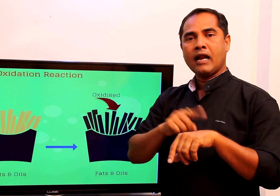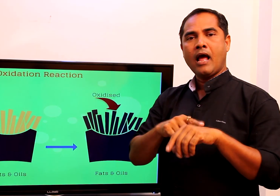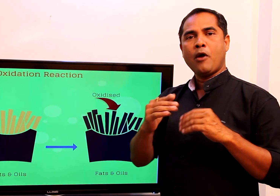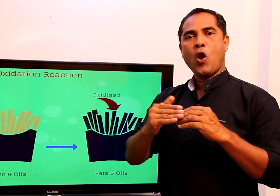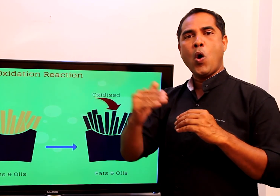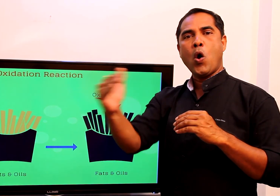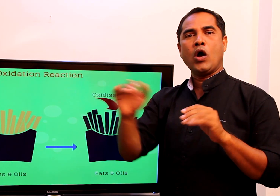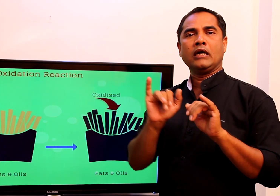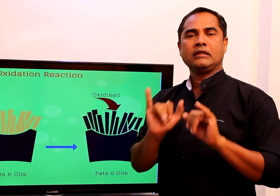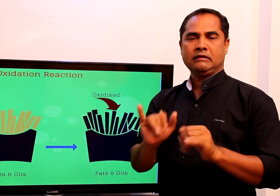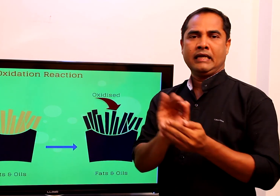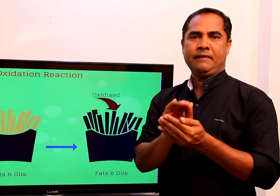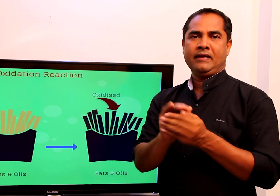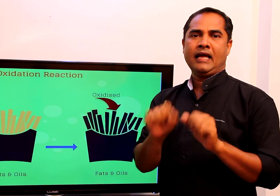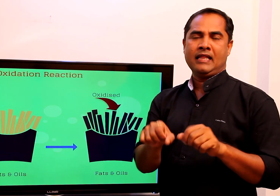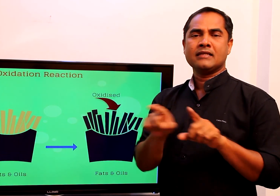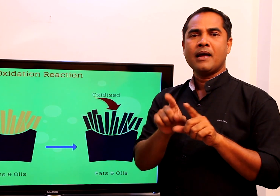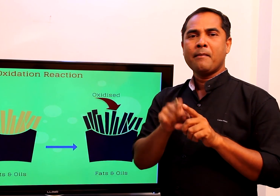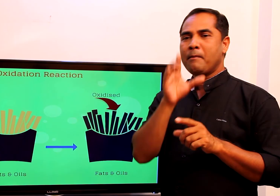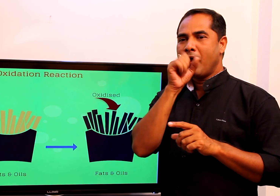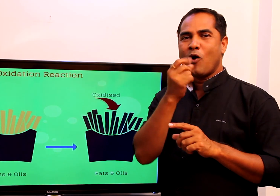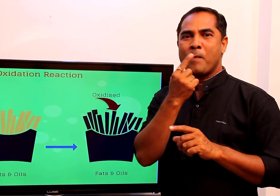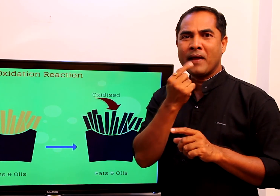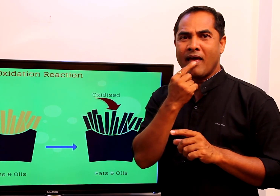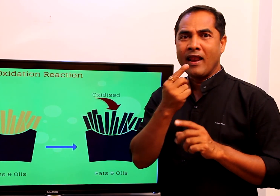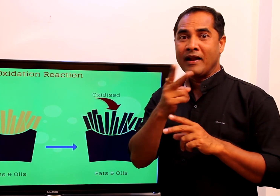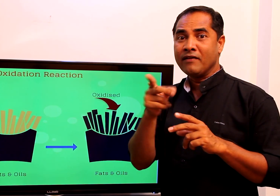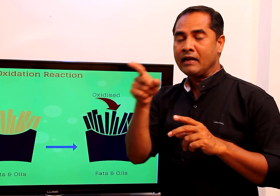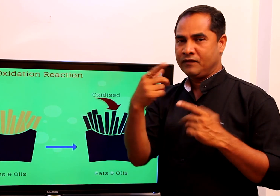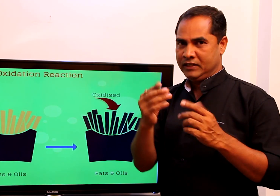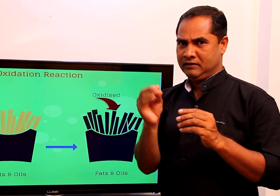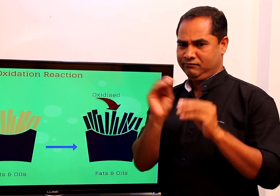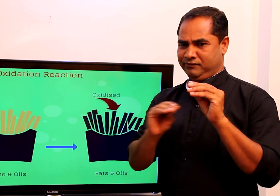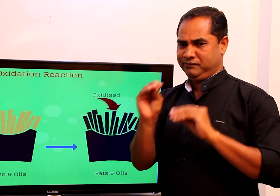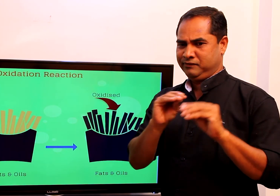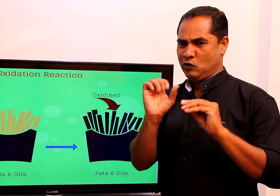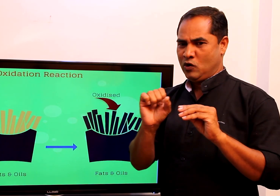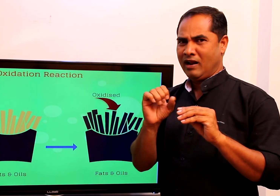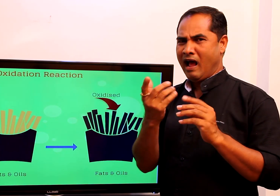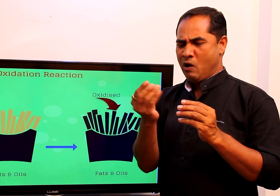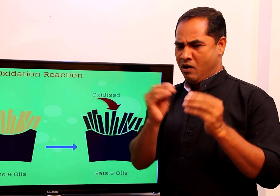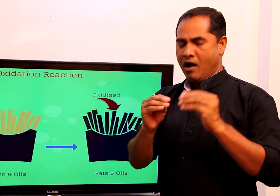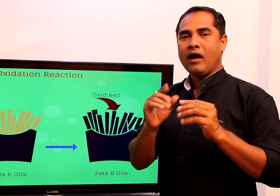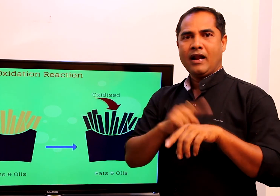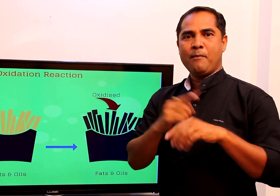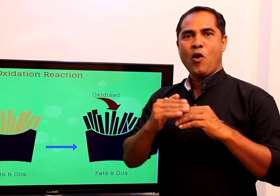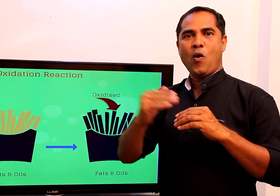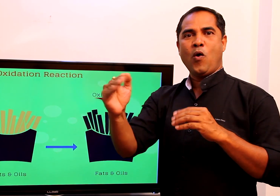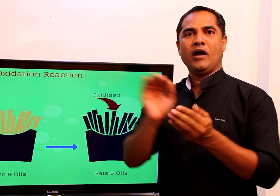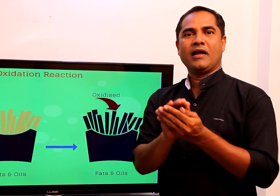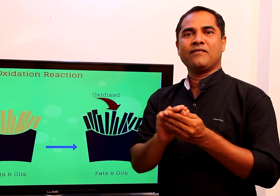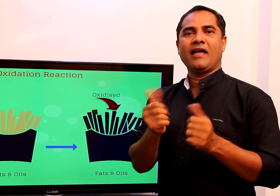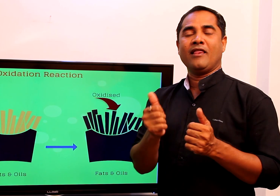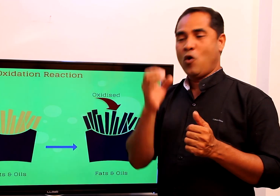after some time it can become bad. If you want to protect it for a longer time